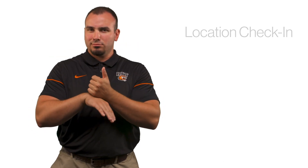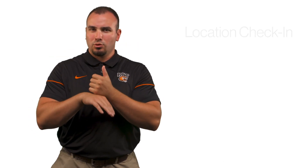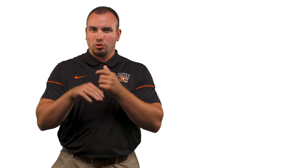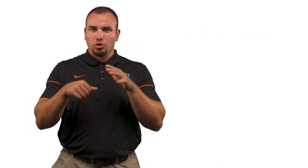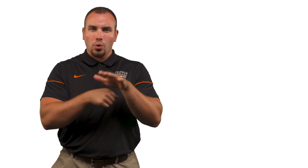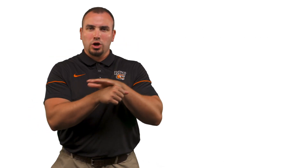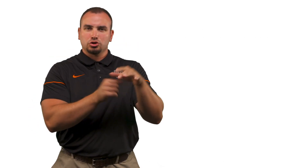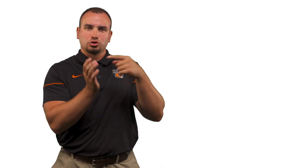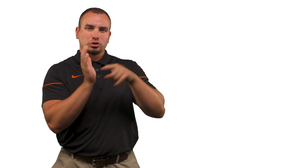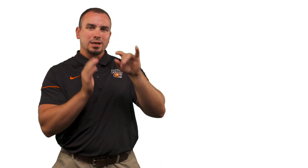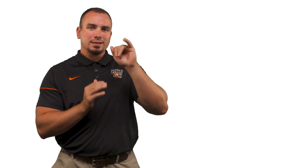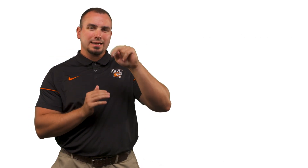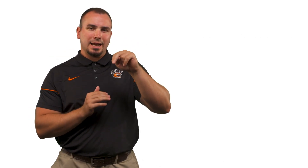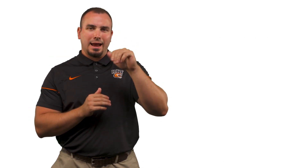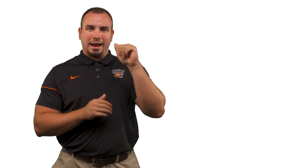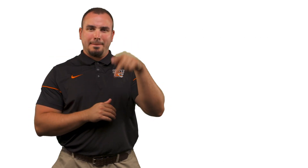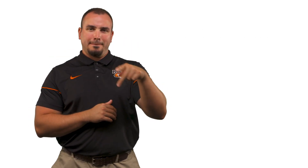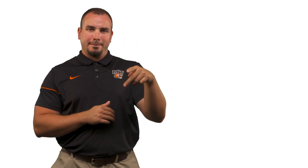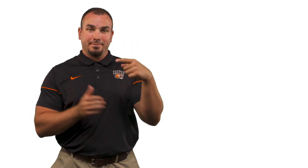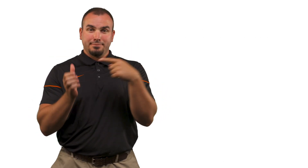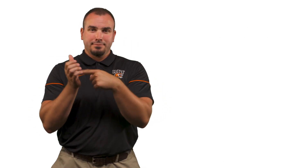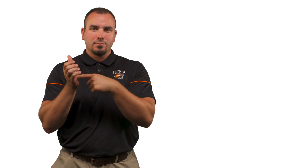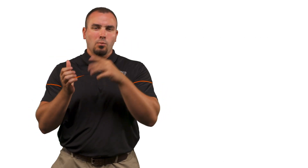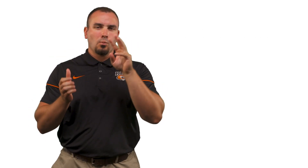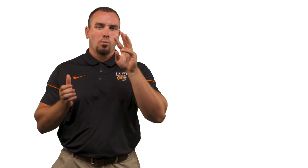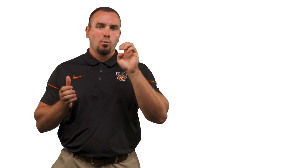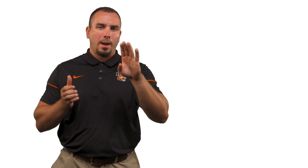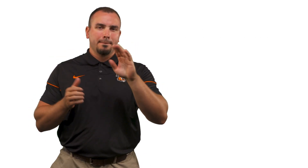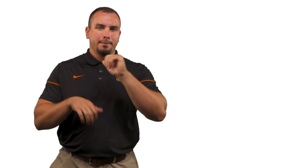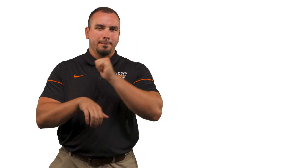RIT has developed the Location Check-In Application,